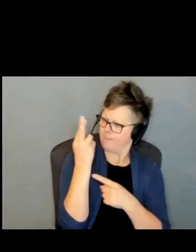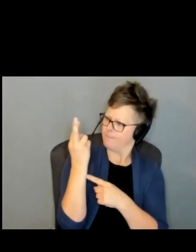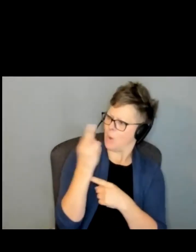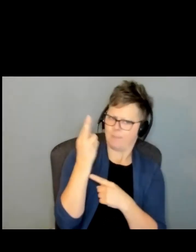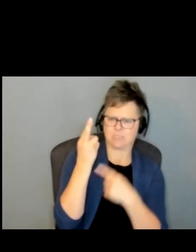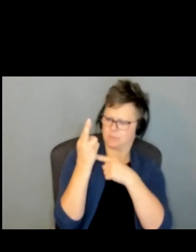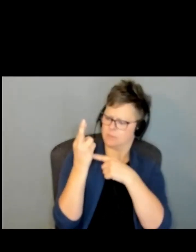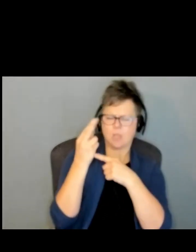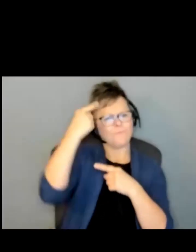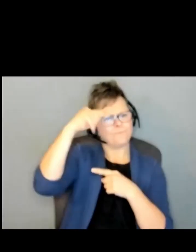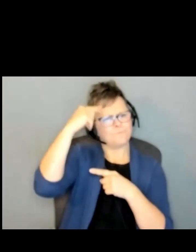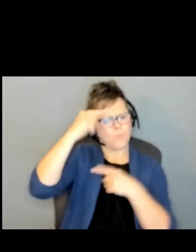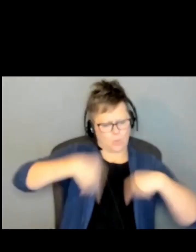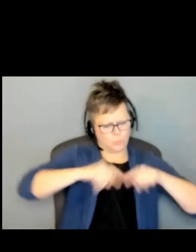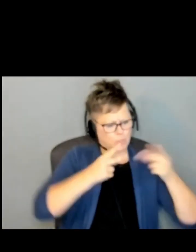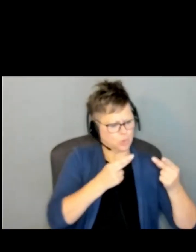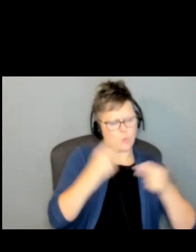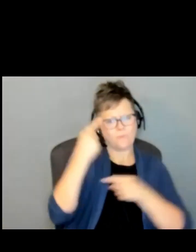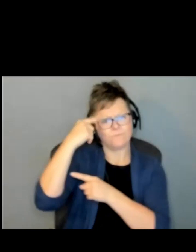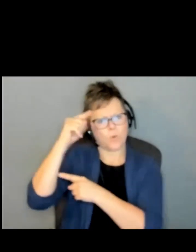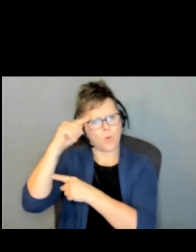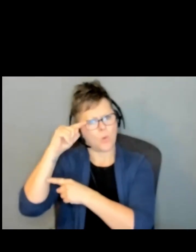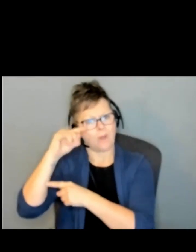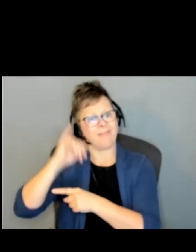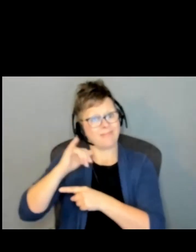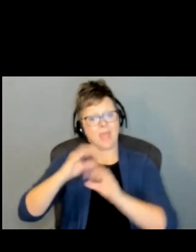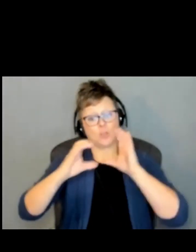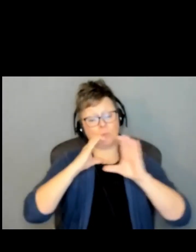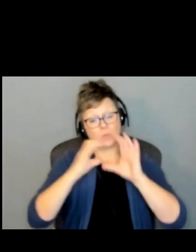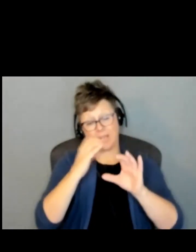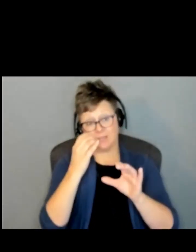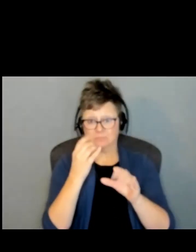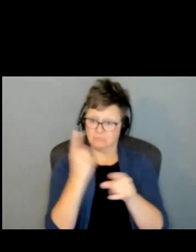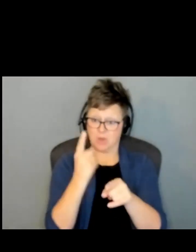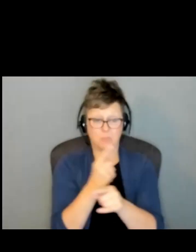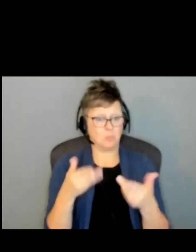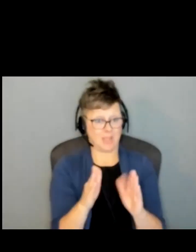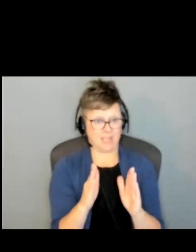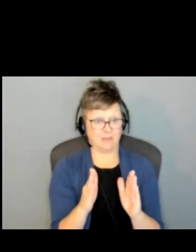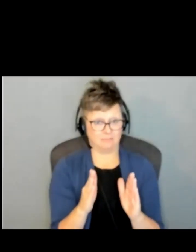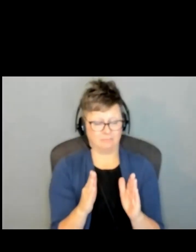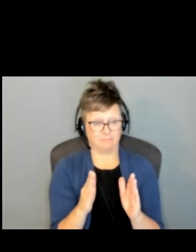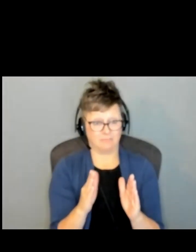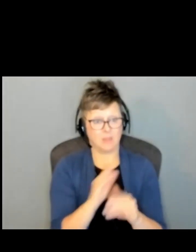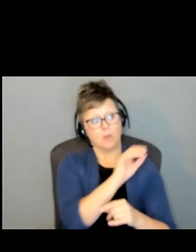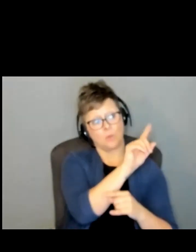Are those objectives being communicated in the way that it addresses what was the question first?